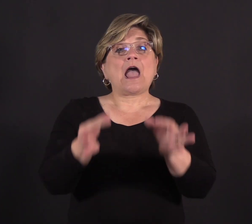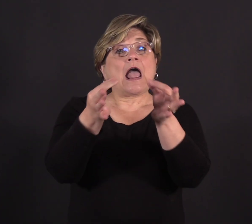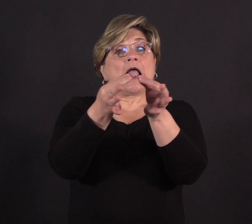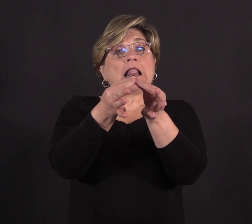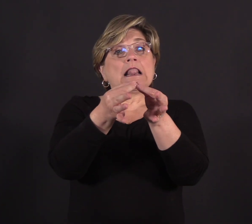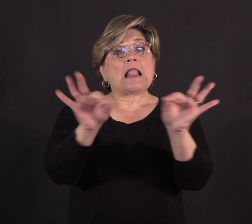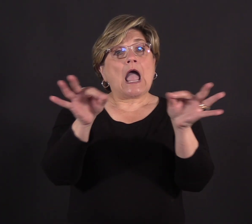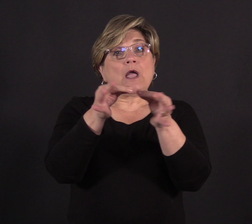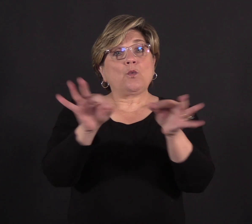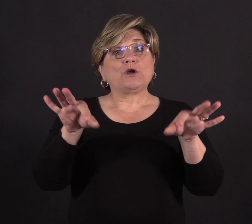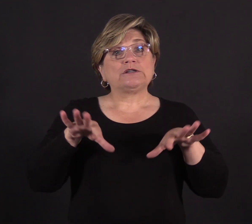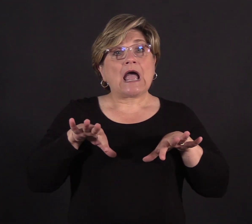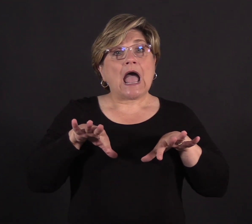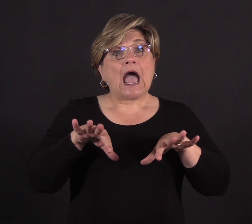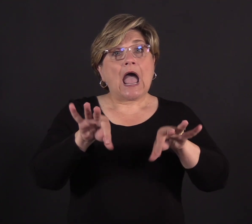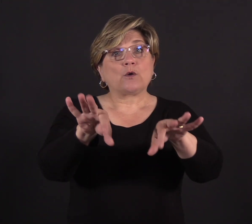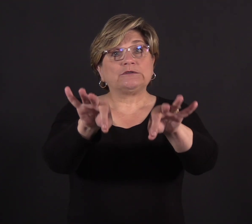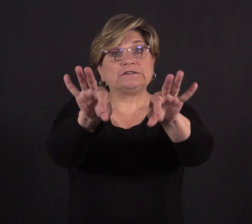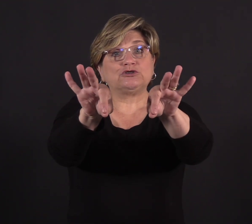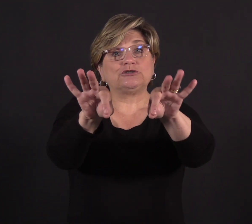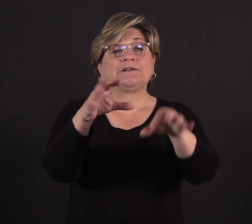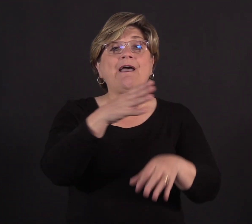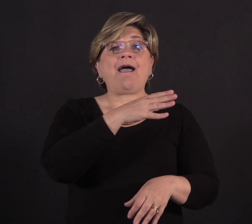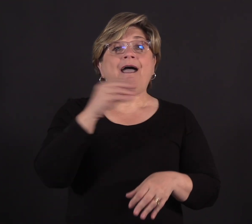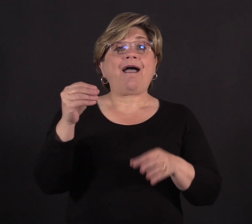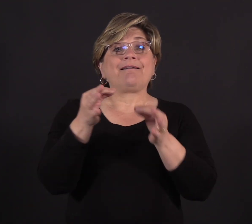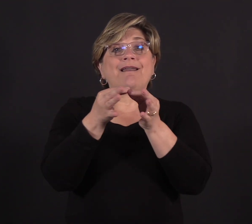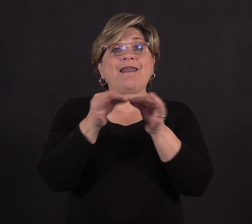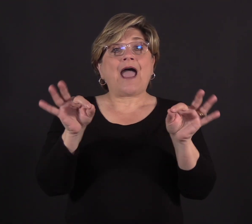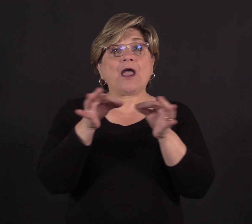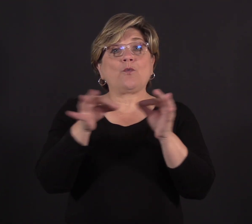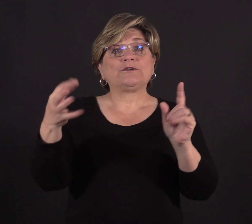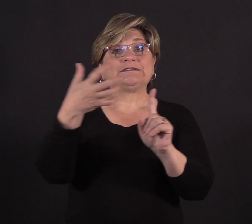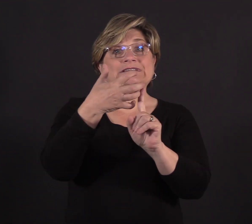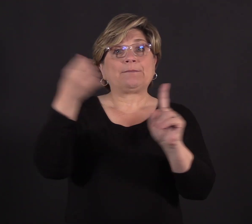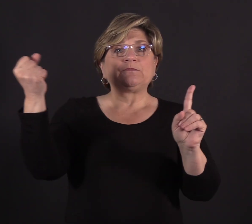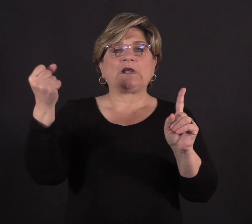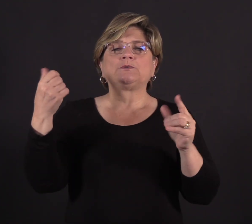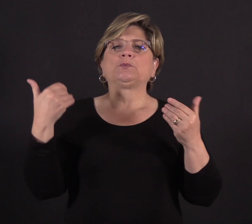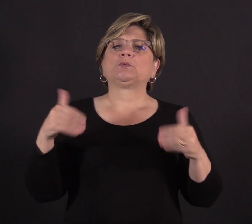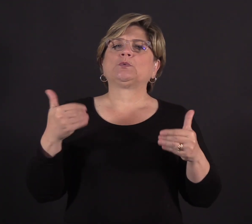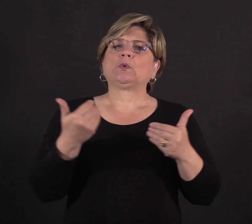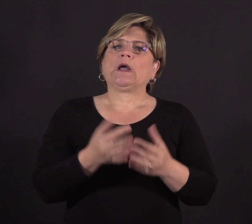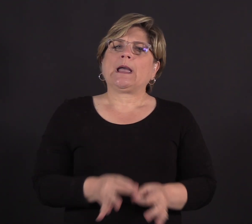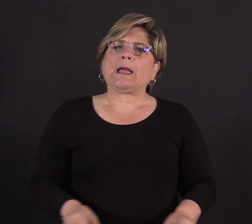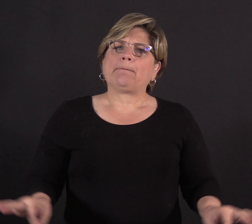Language acquisition and language deprivation are important issues